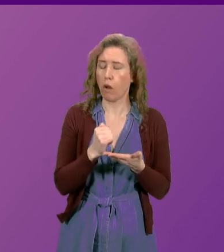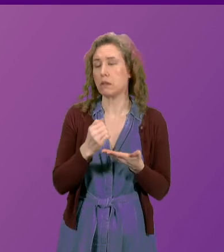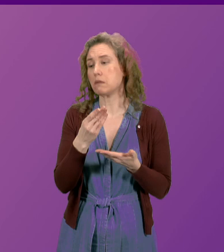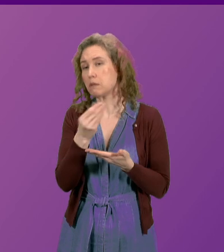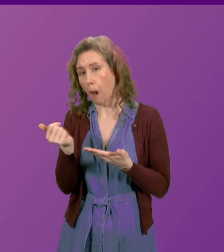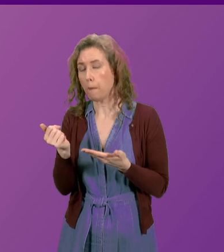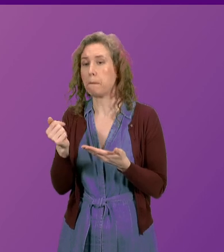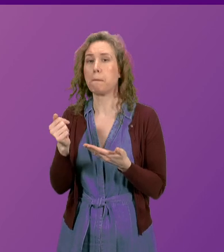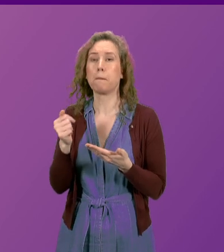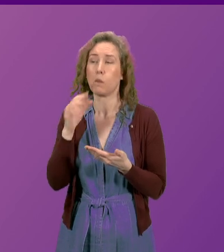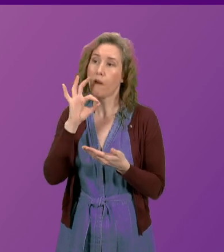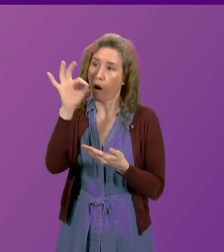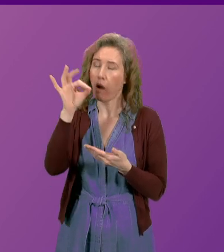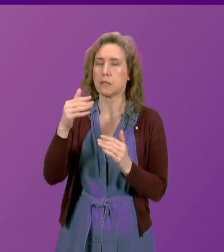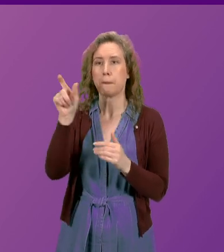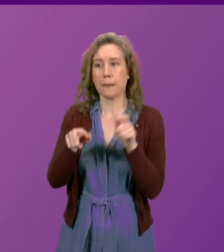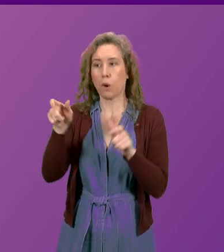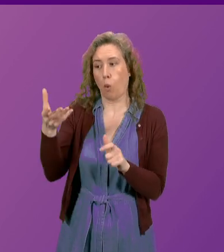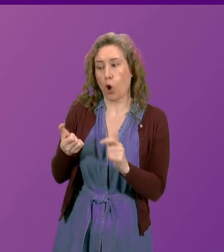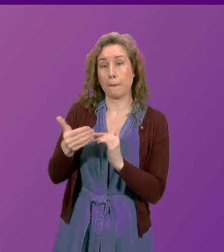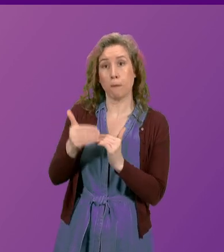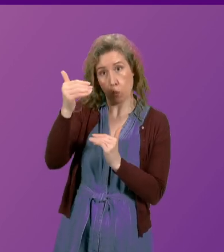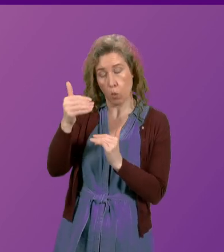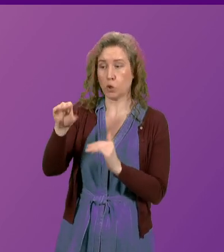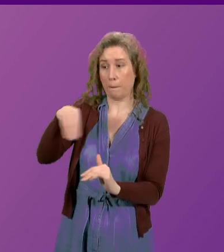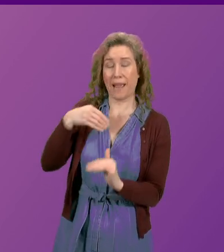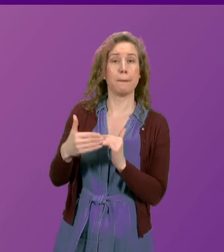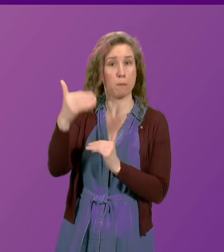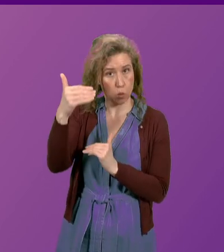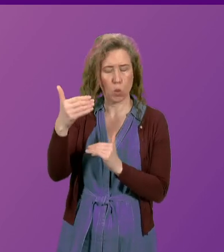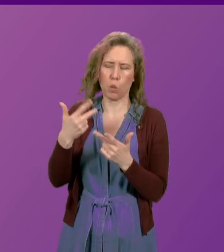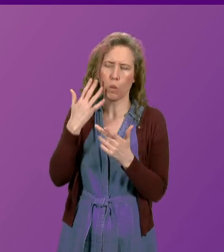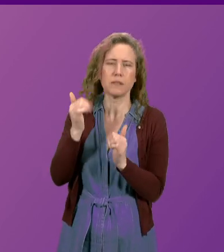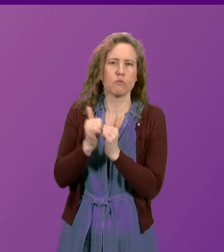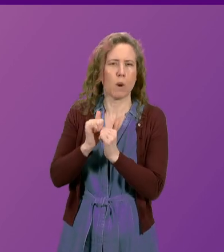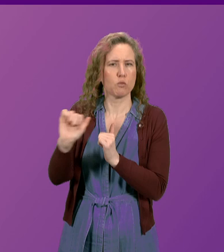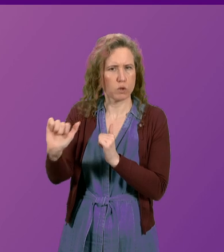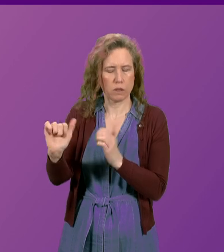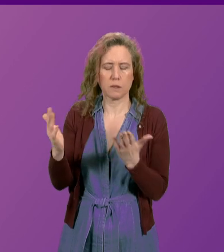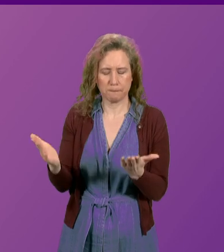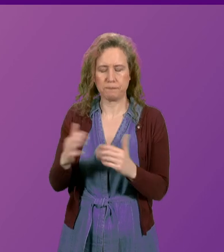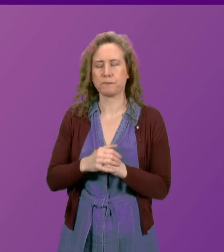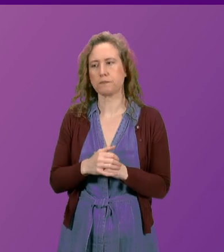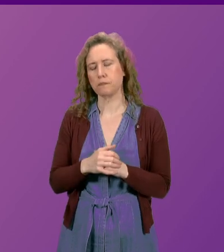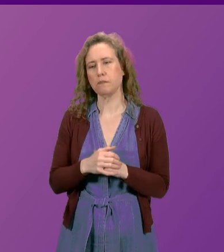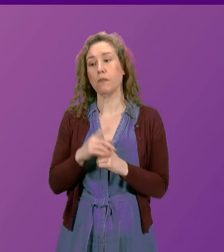to ask higher earners to pay more in taxation where that is appropriate. The Government